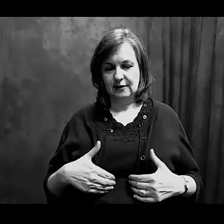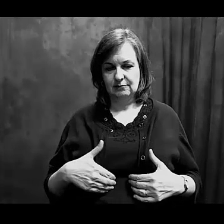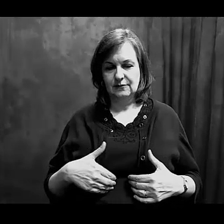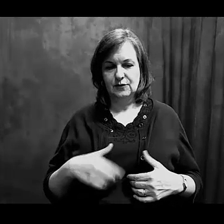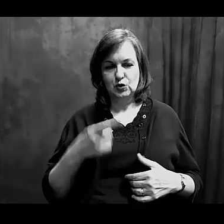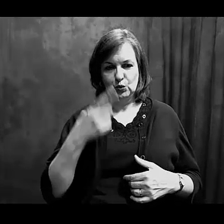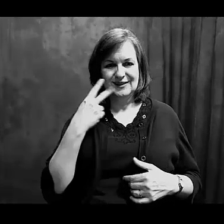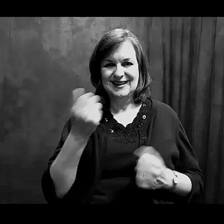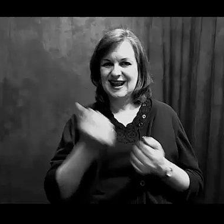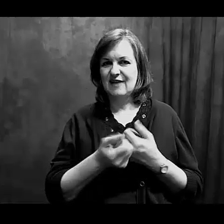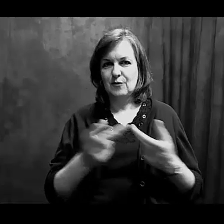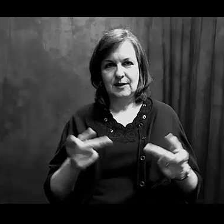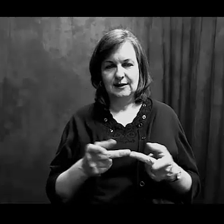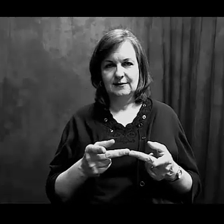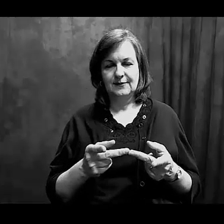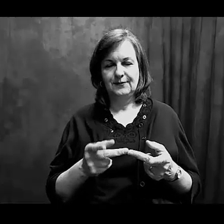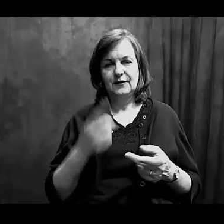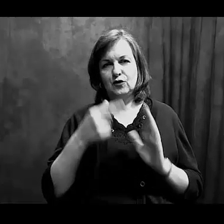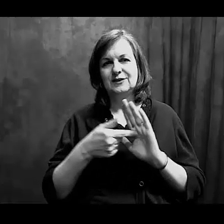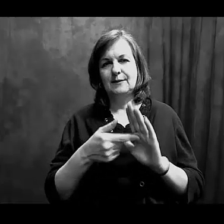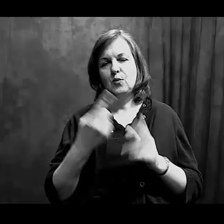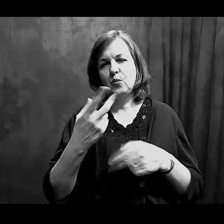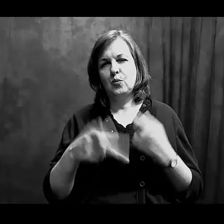we will see them all over the place - so things like neutrophils